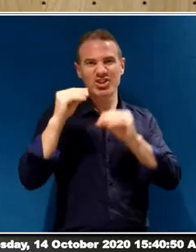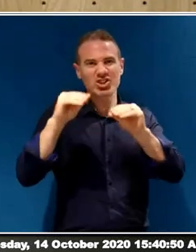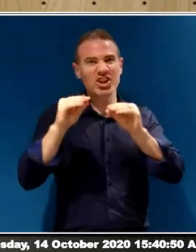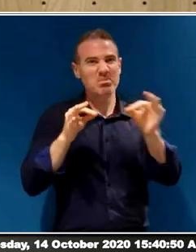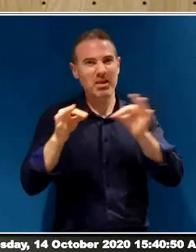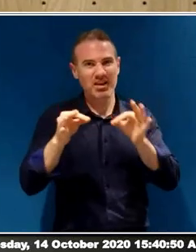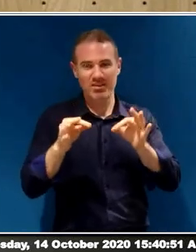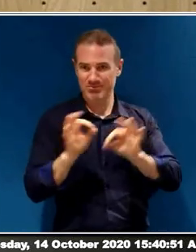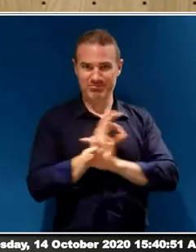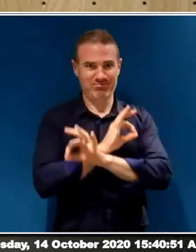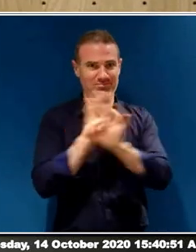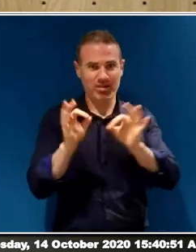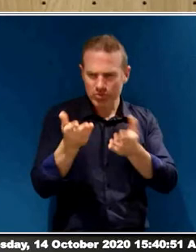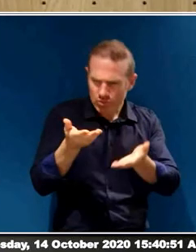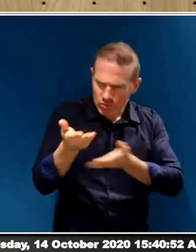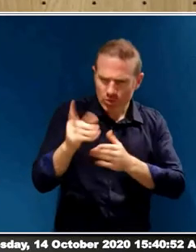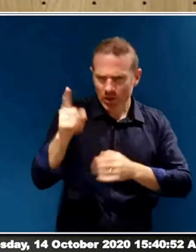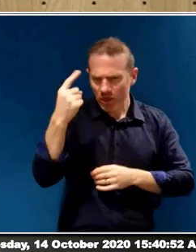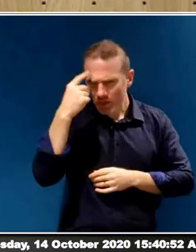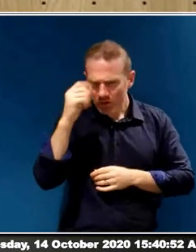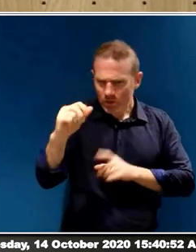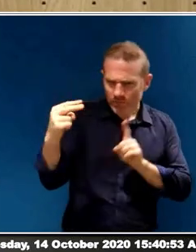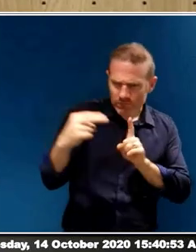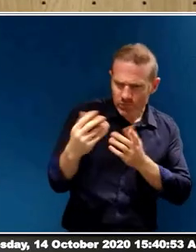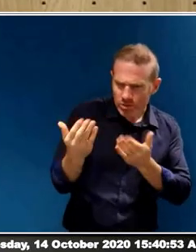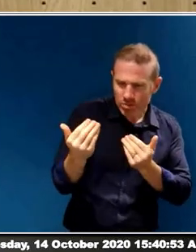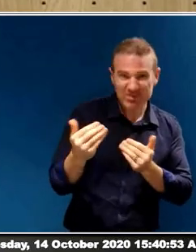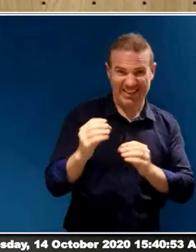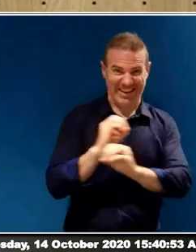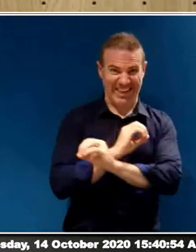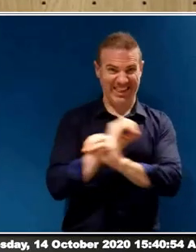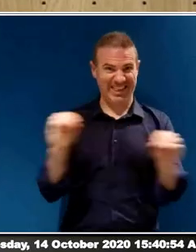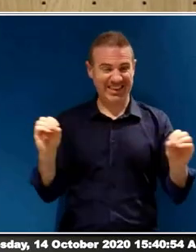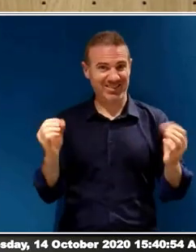And it raises the question of how we adequately prepare people with